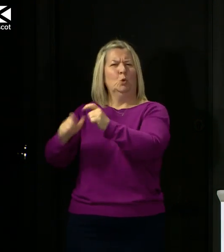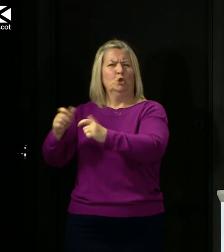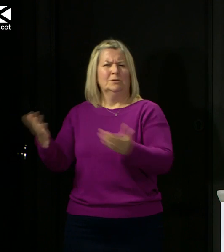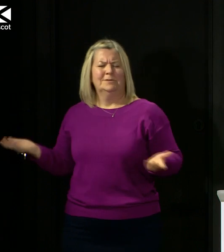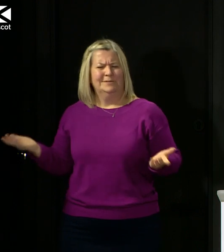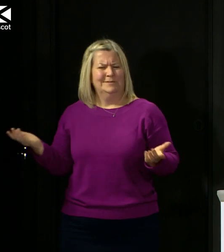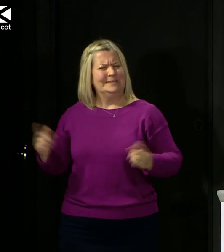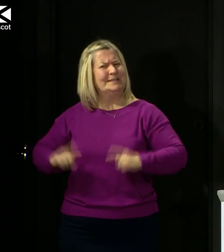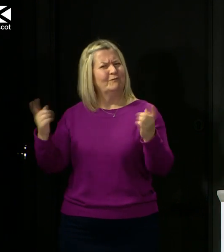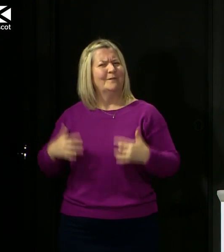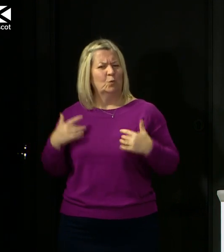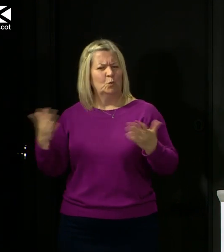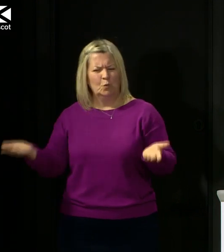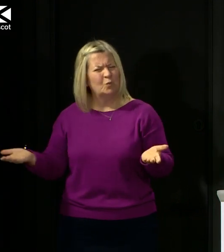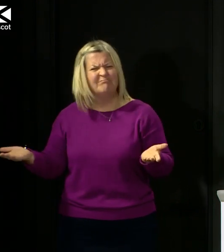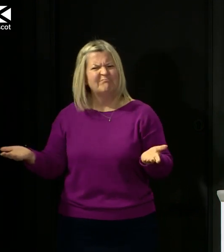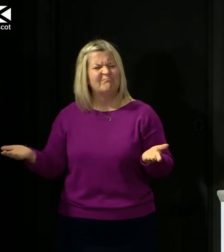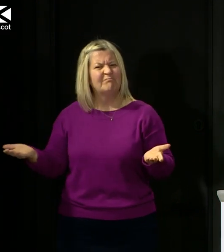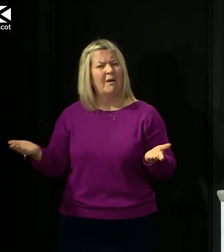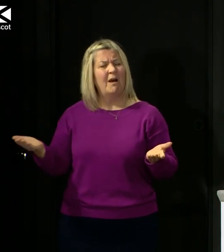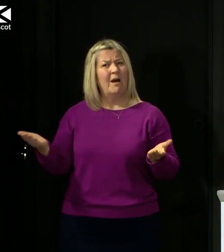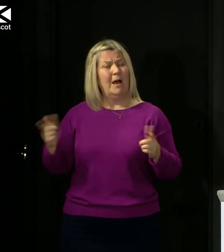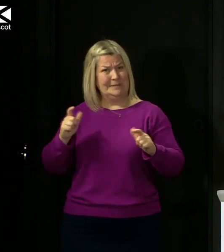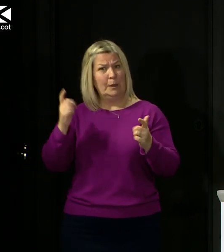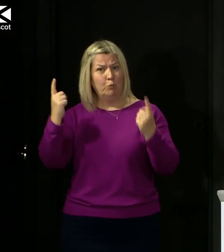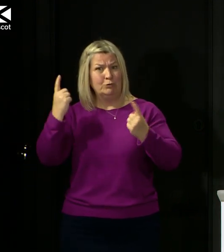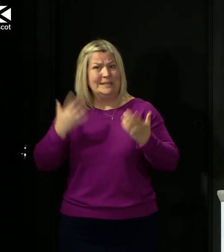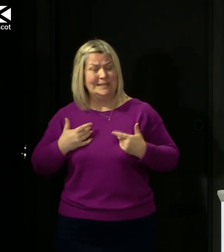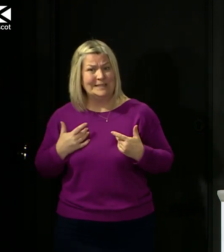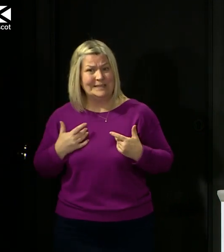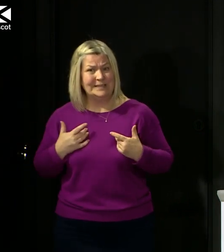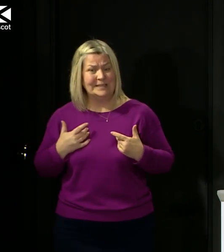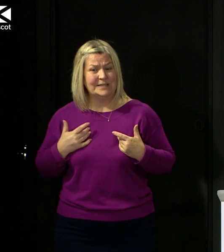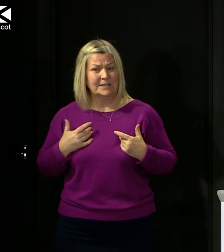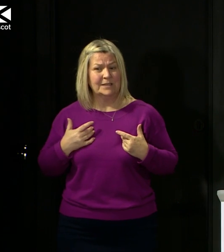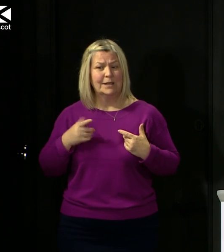is still what I worry about, so in terms of the technicalities of past the peak. When